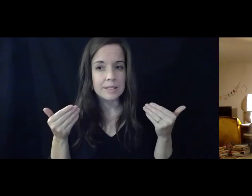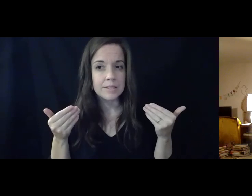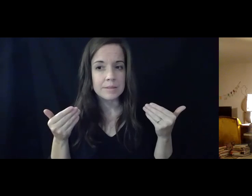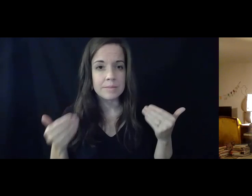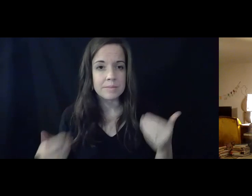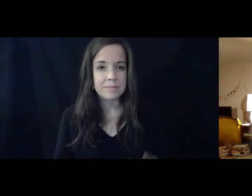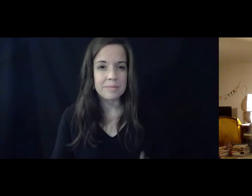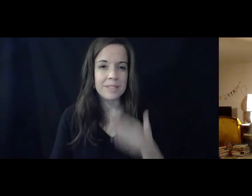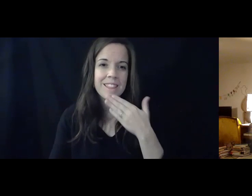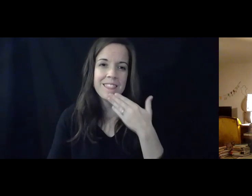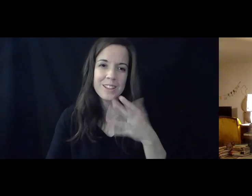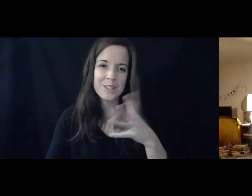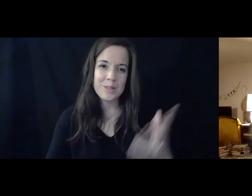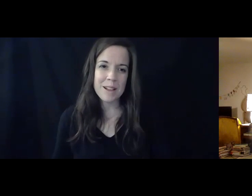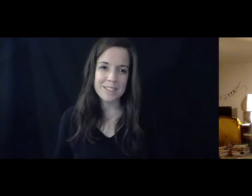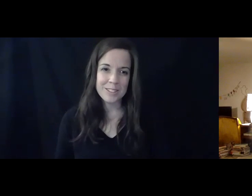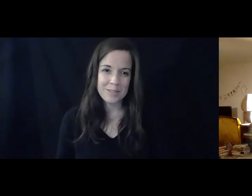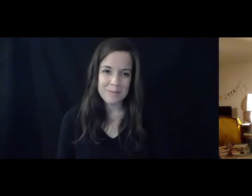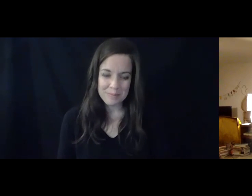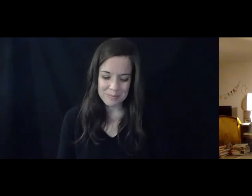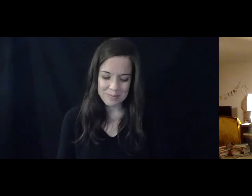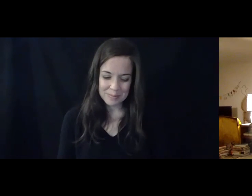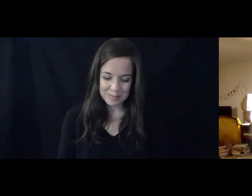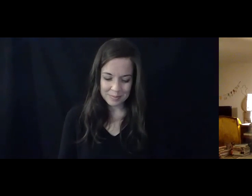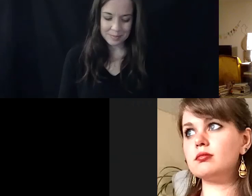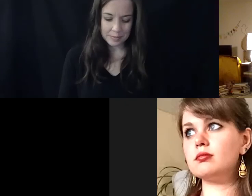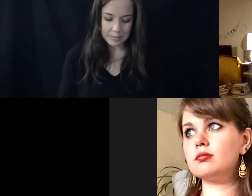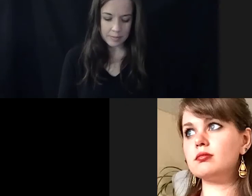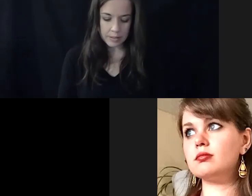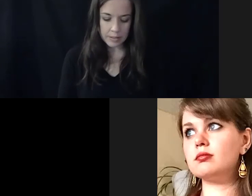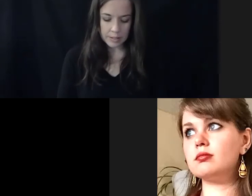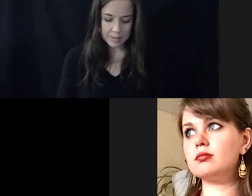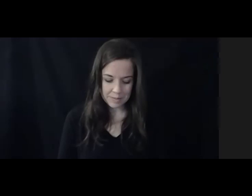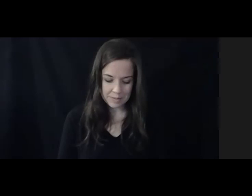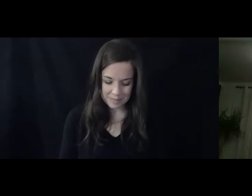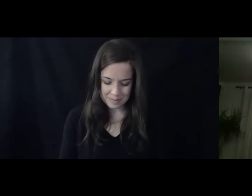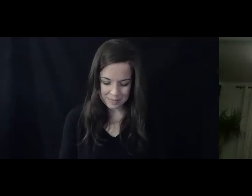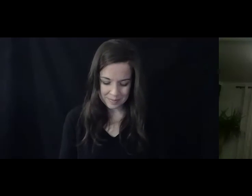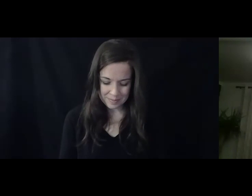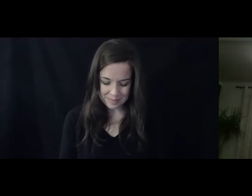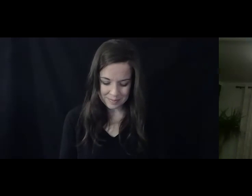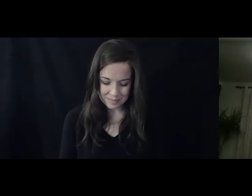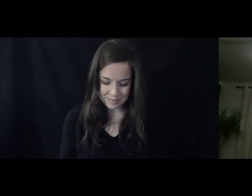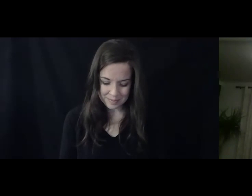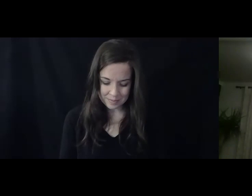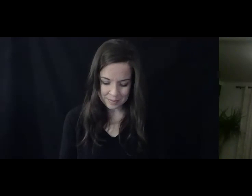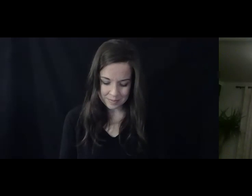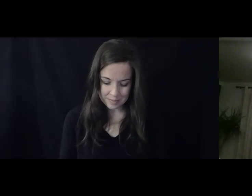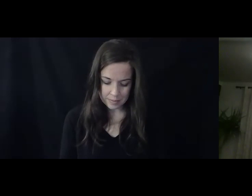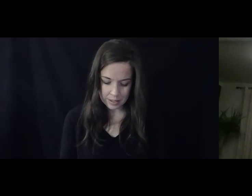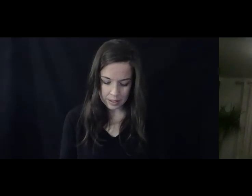Thank you so much.